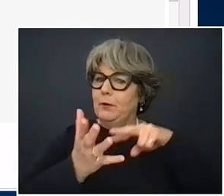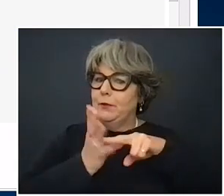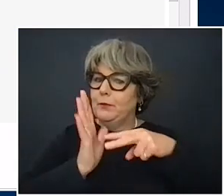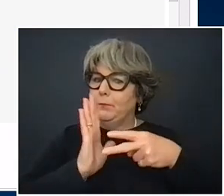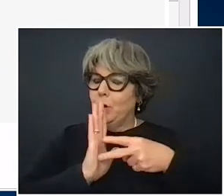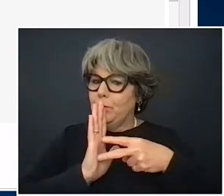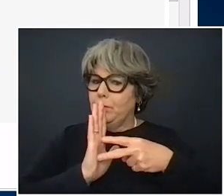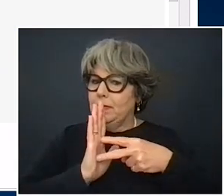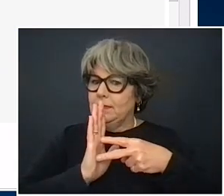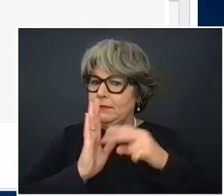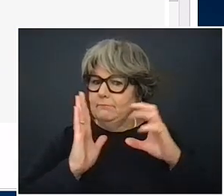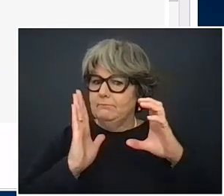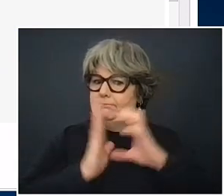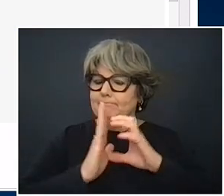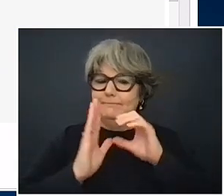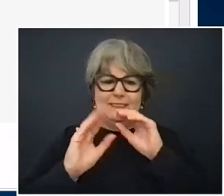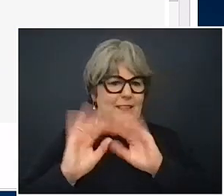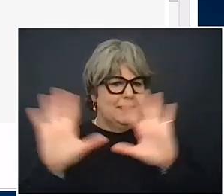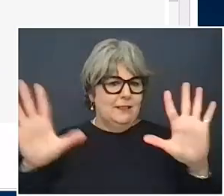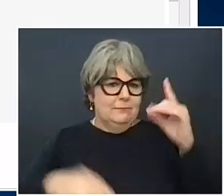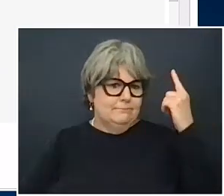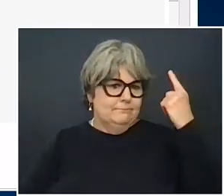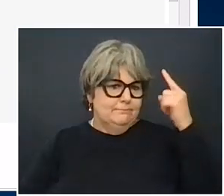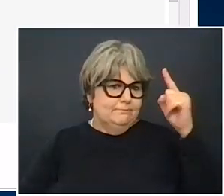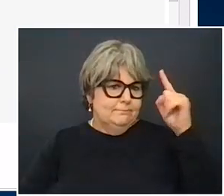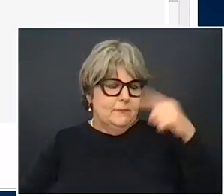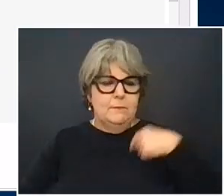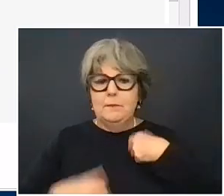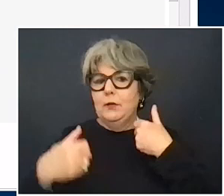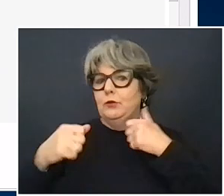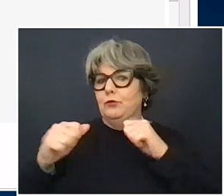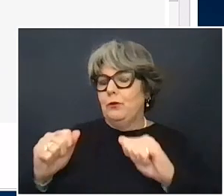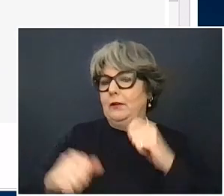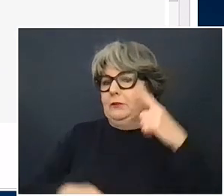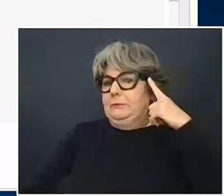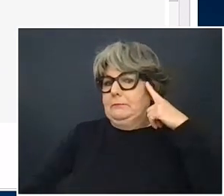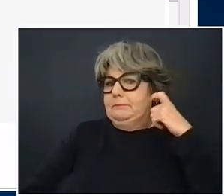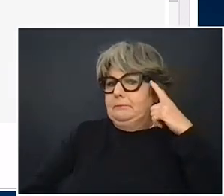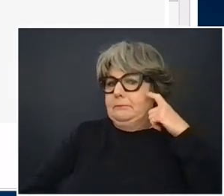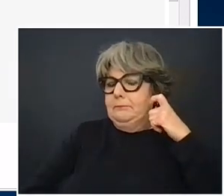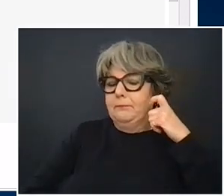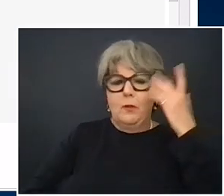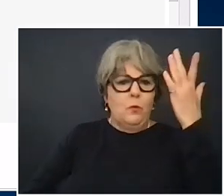unclear. So rather than my trying to speculate, Herman, what, why?